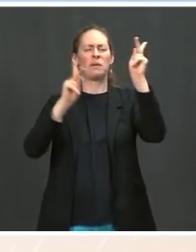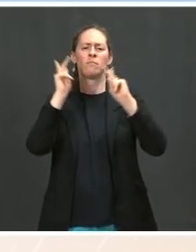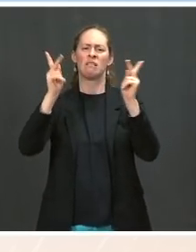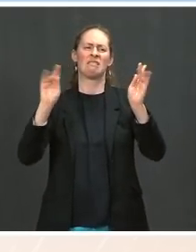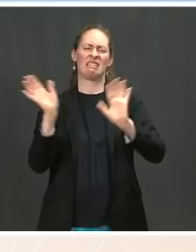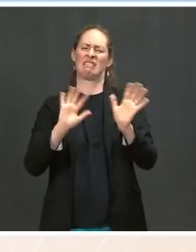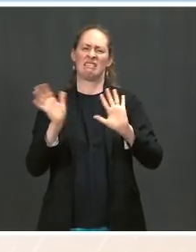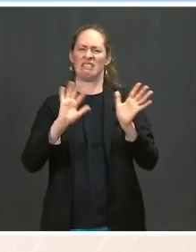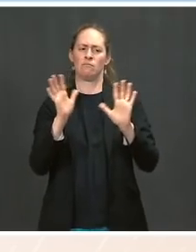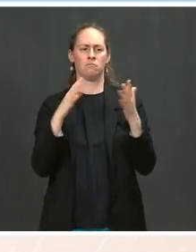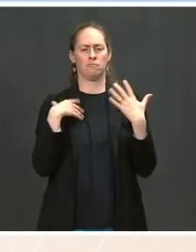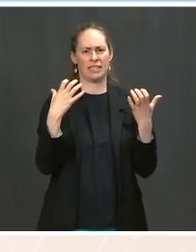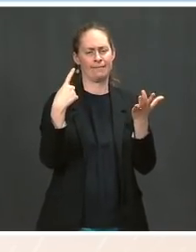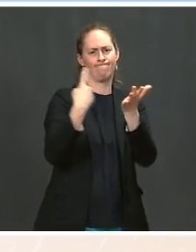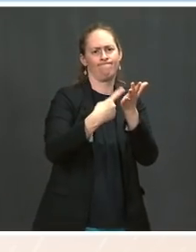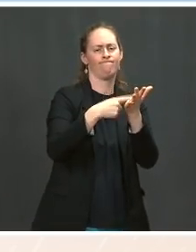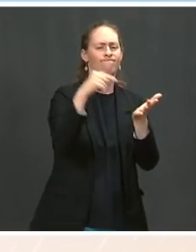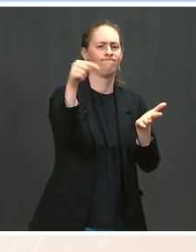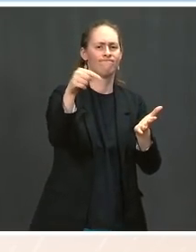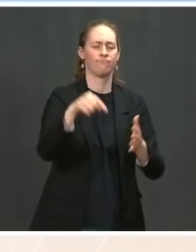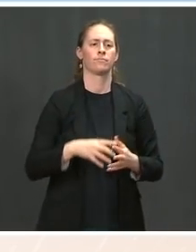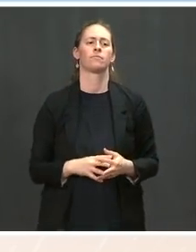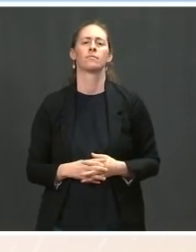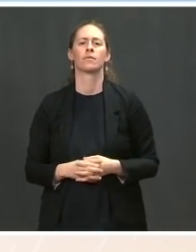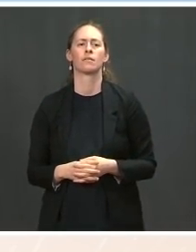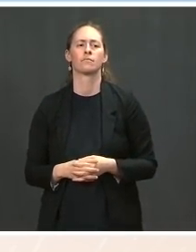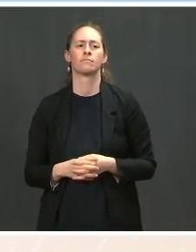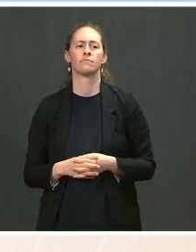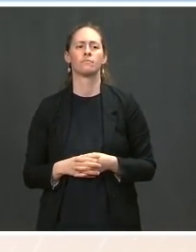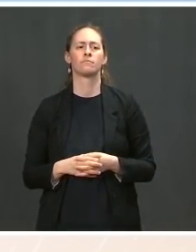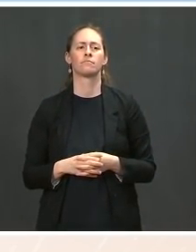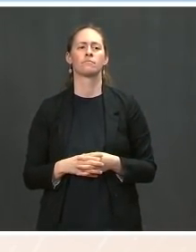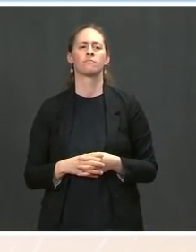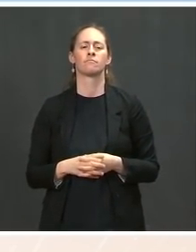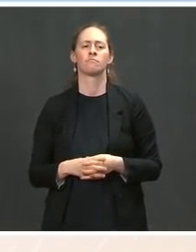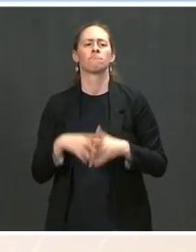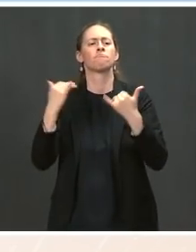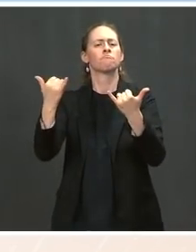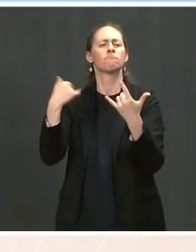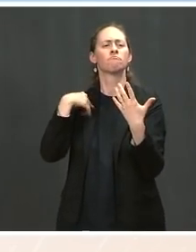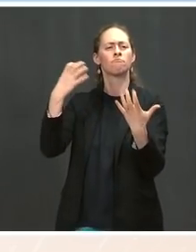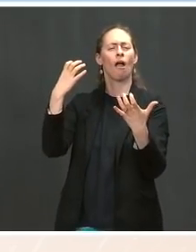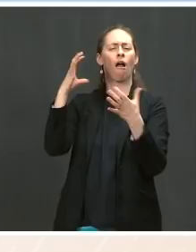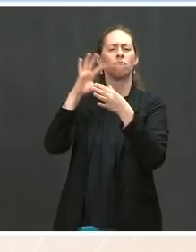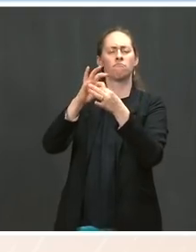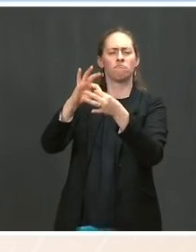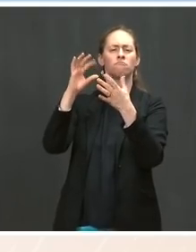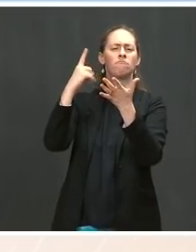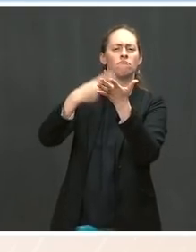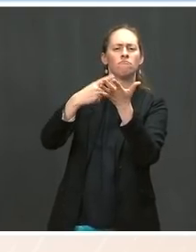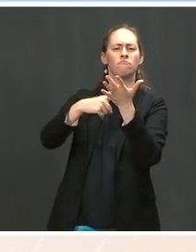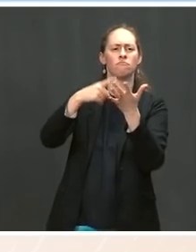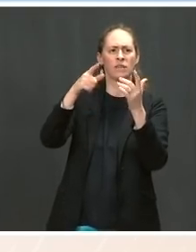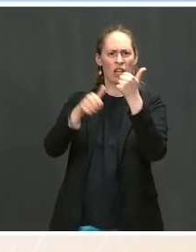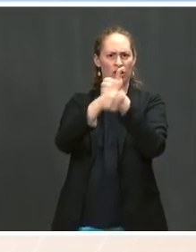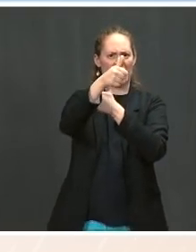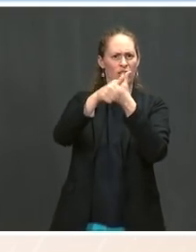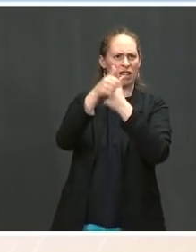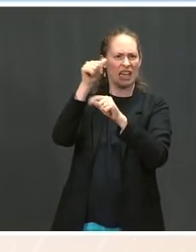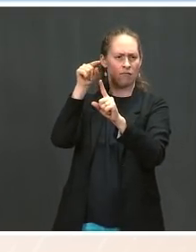with the ODNI global threats report. If this wasn't sugarcoated to the President, then, clearly, he's aware of the possibility that Kabul could fall at some point